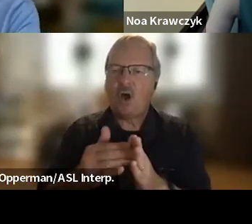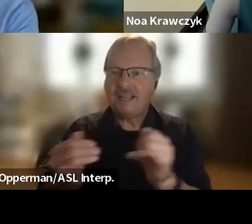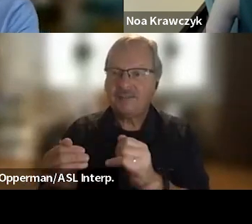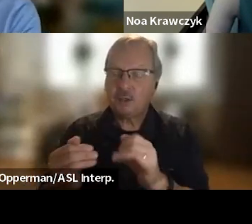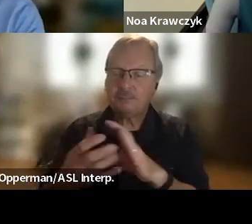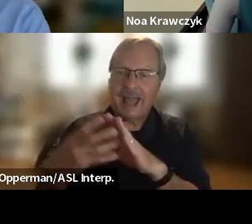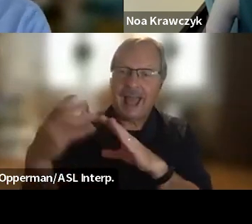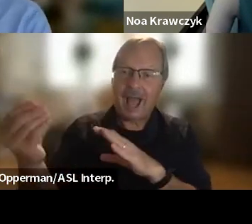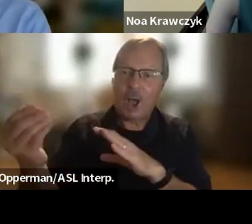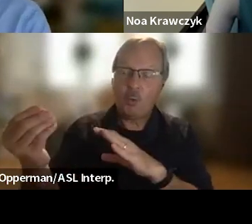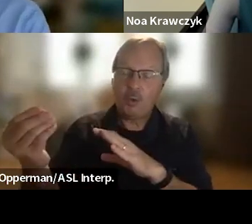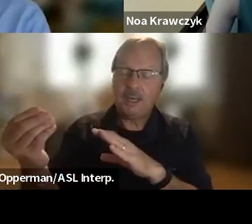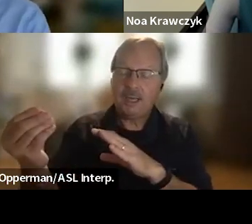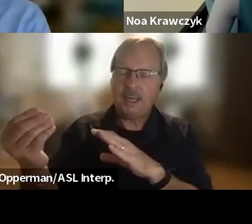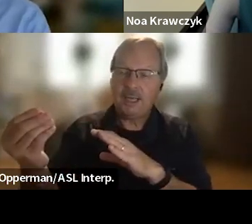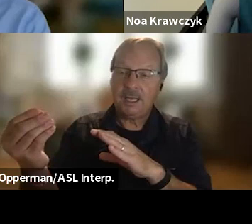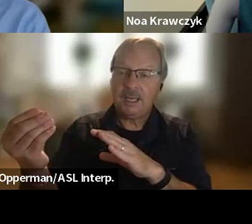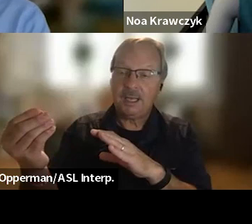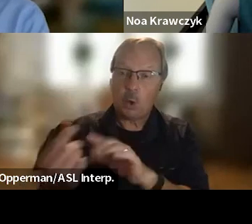are going into recovery court.